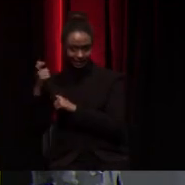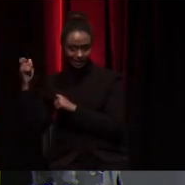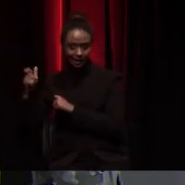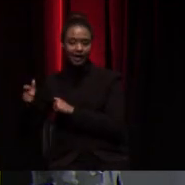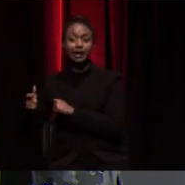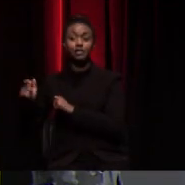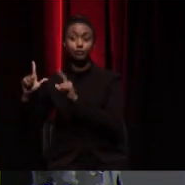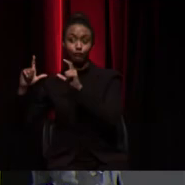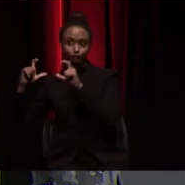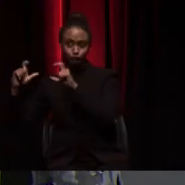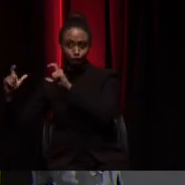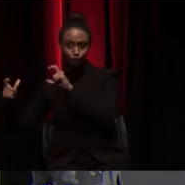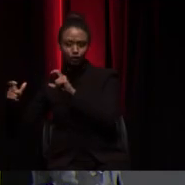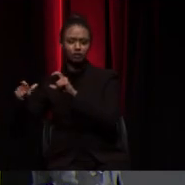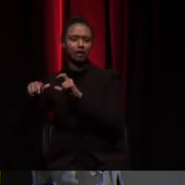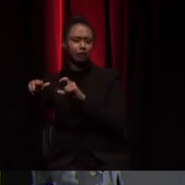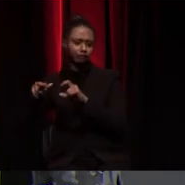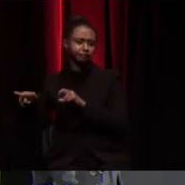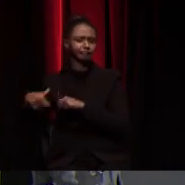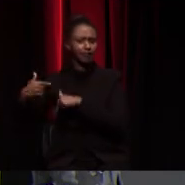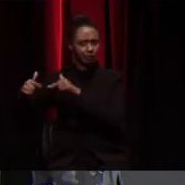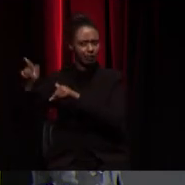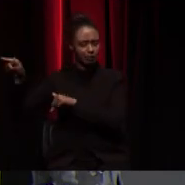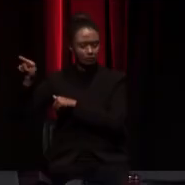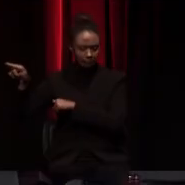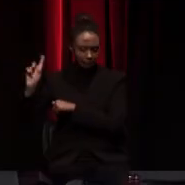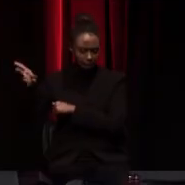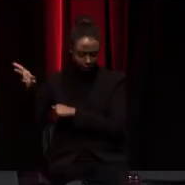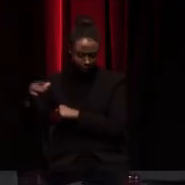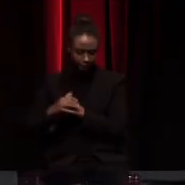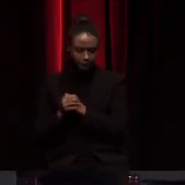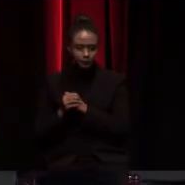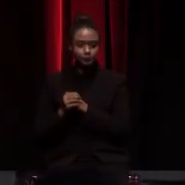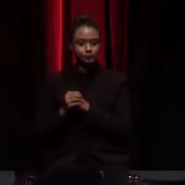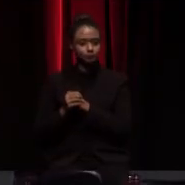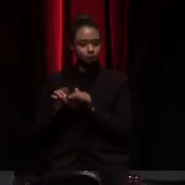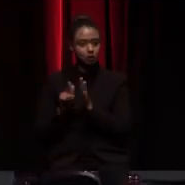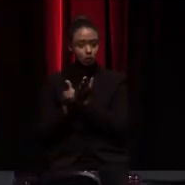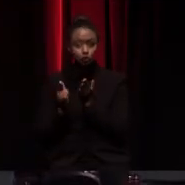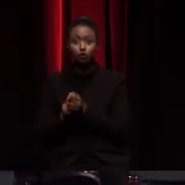It was a popular tabloid that used to publish violent things.